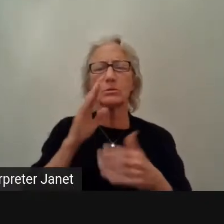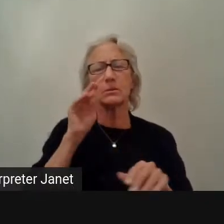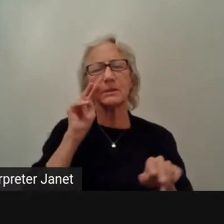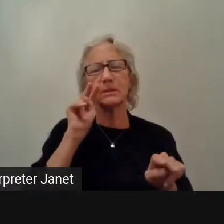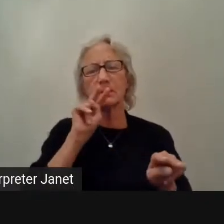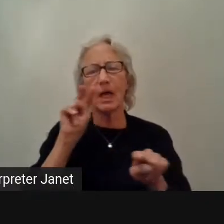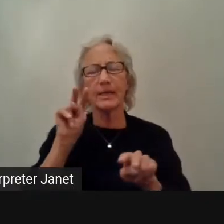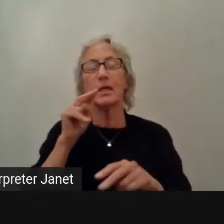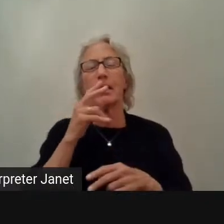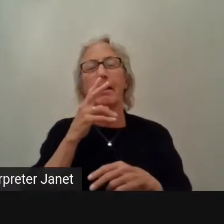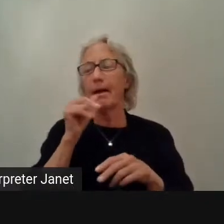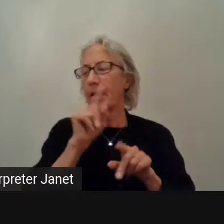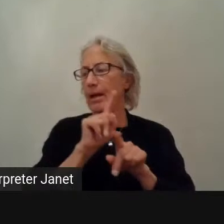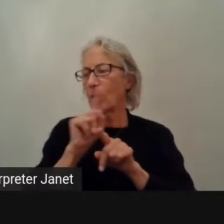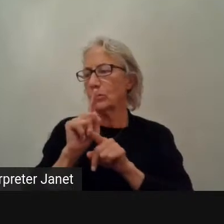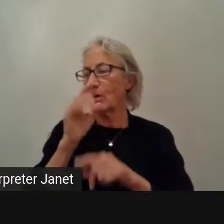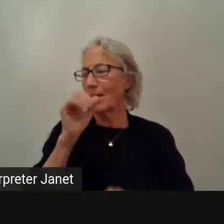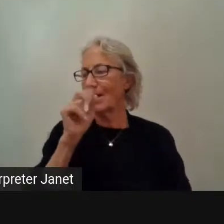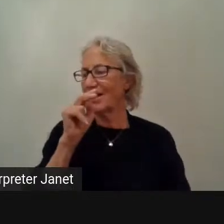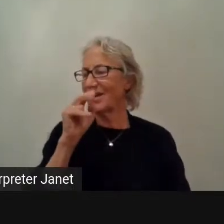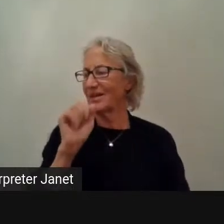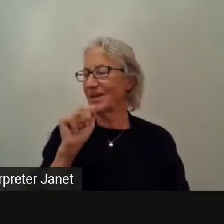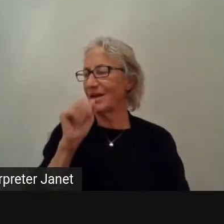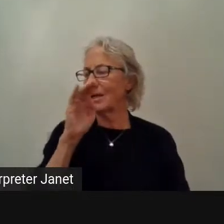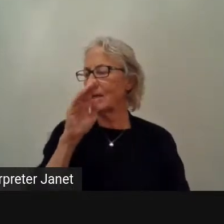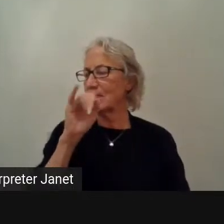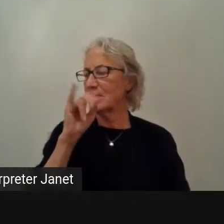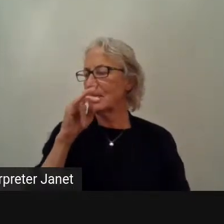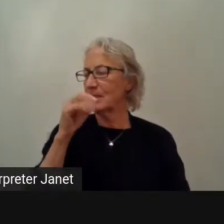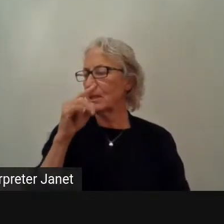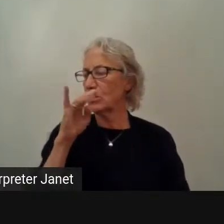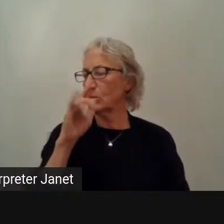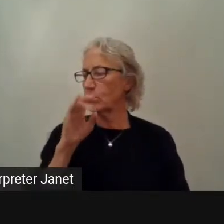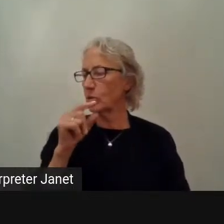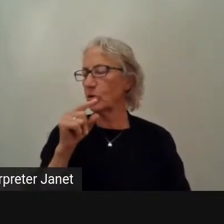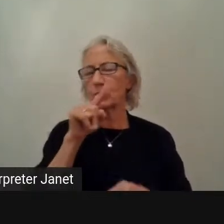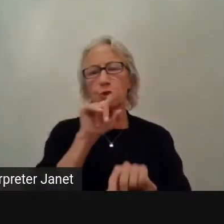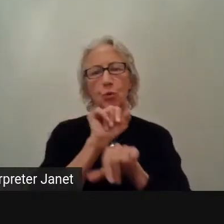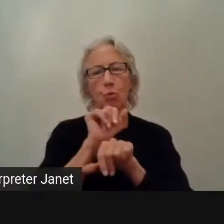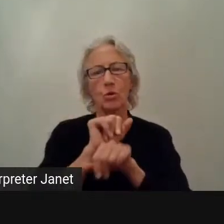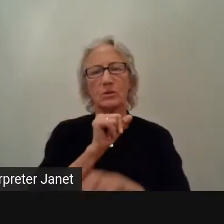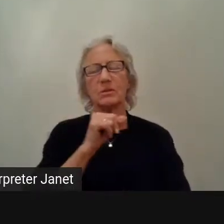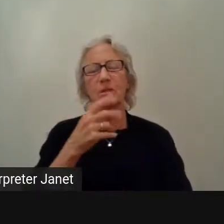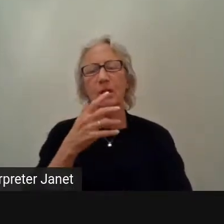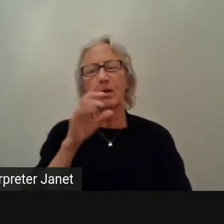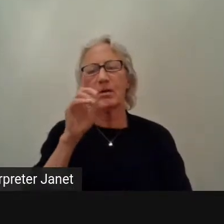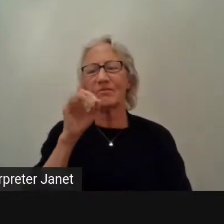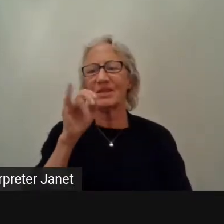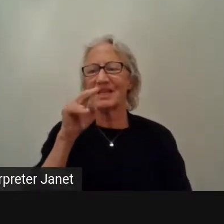Piccoli is an ICT specialist working on digital accessibility at the institute for blind and partially sighted.